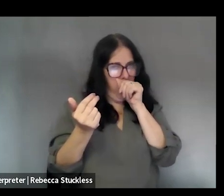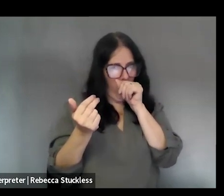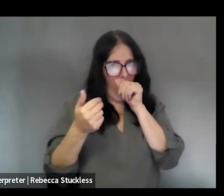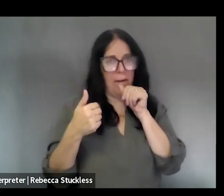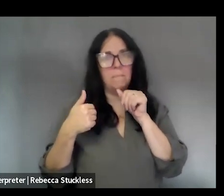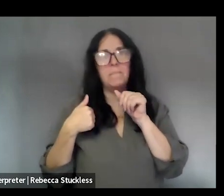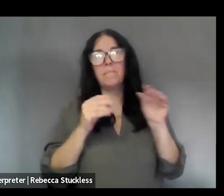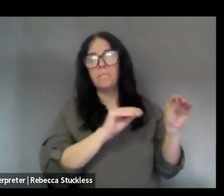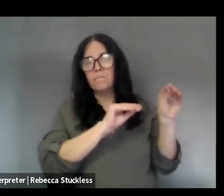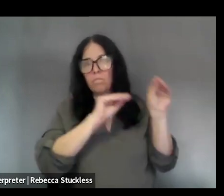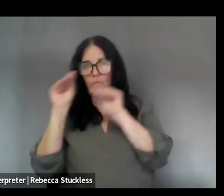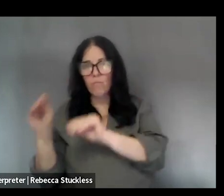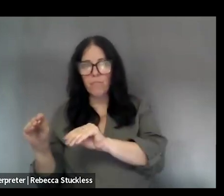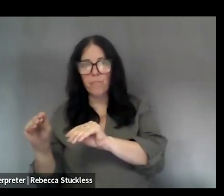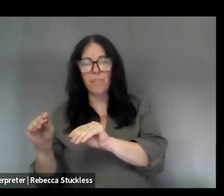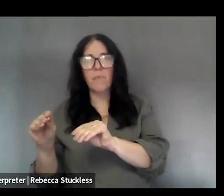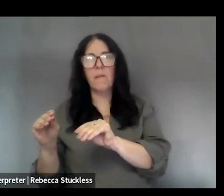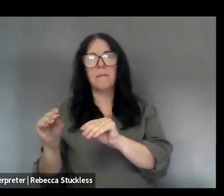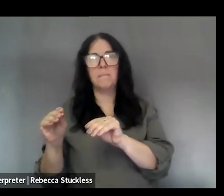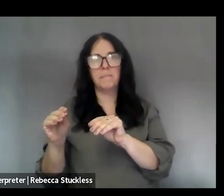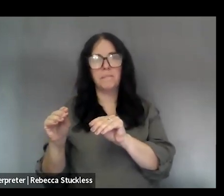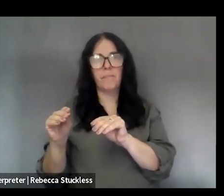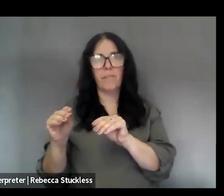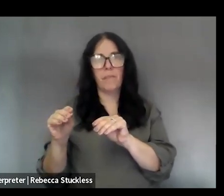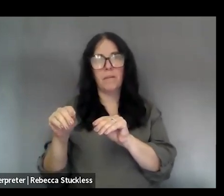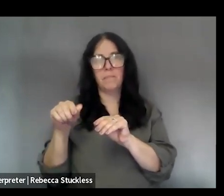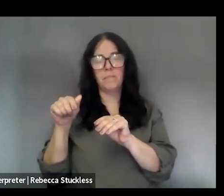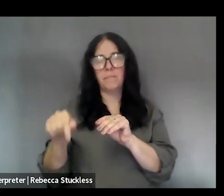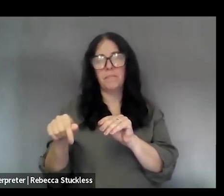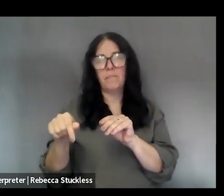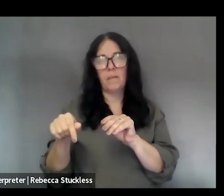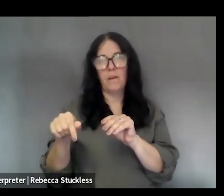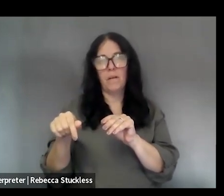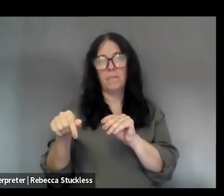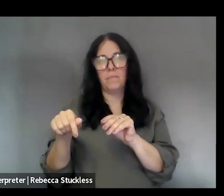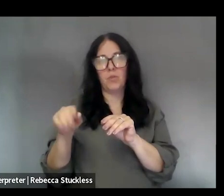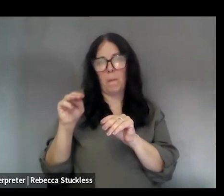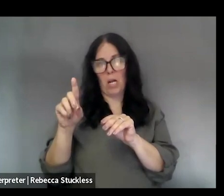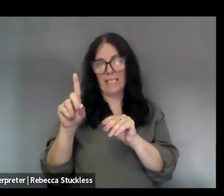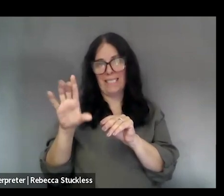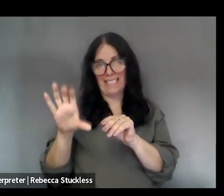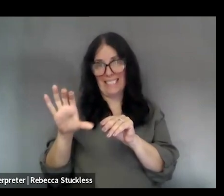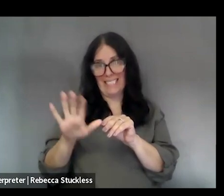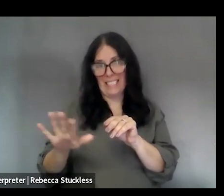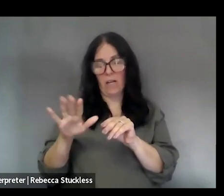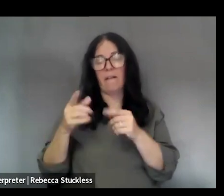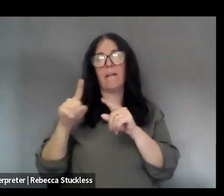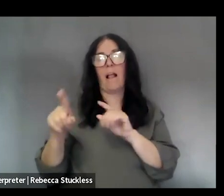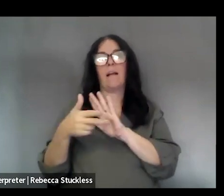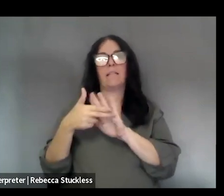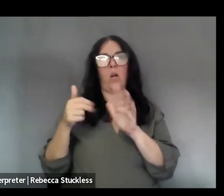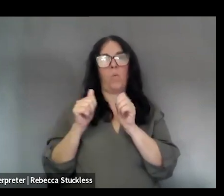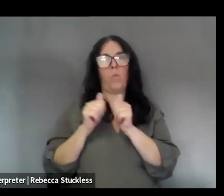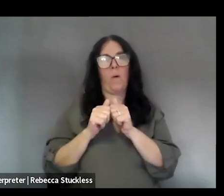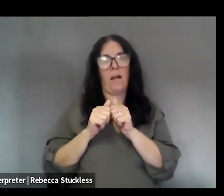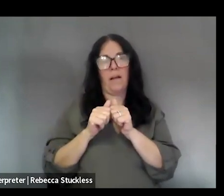DC area where I was finally diagnosed with psoriatic arthritis, and that's when I was like okay. I had